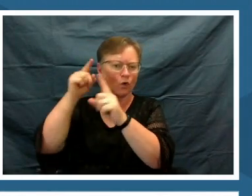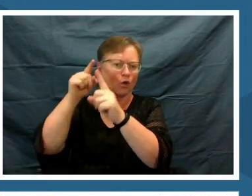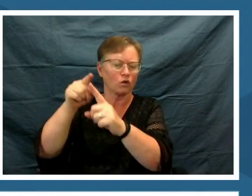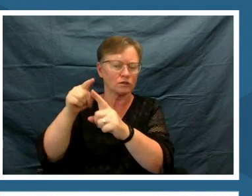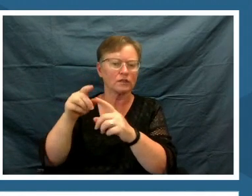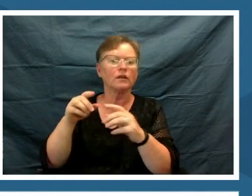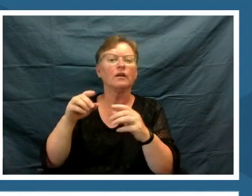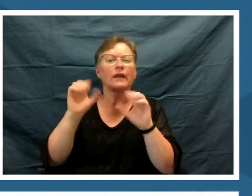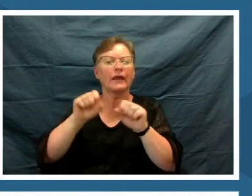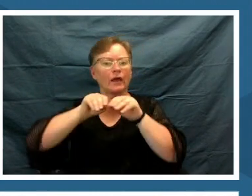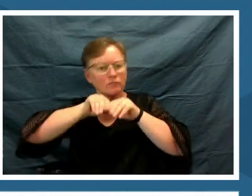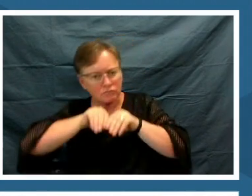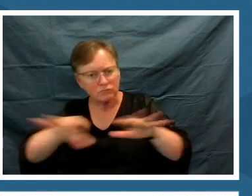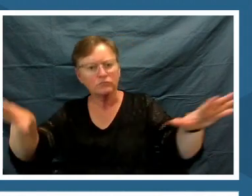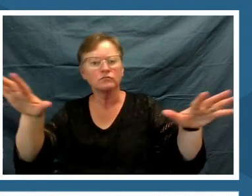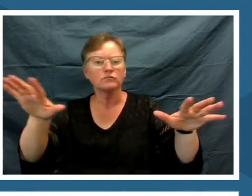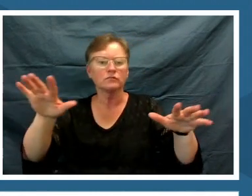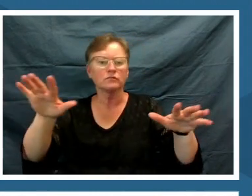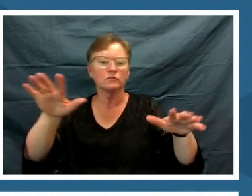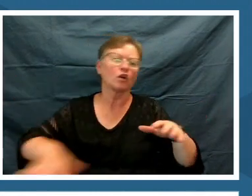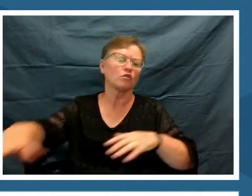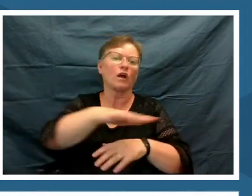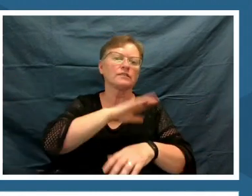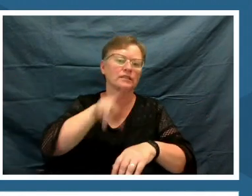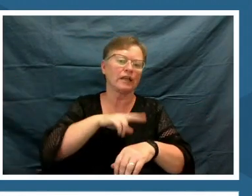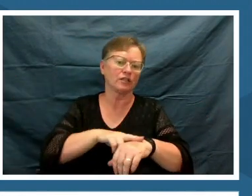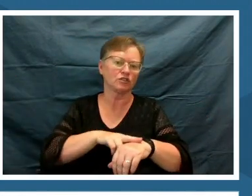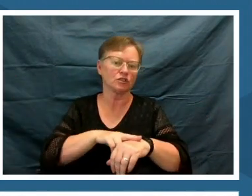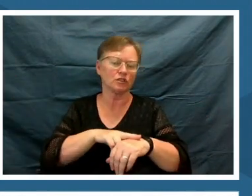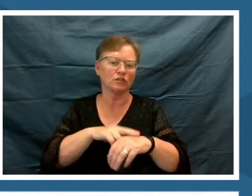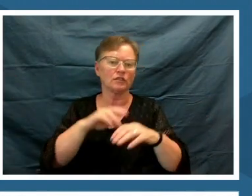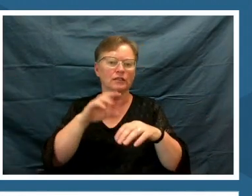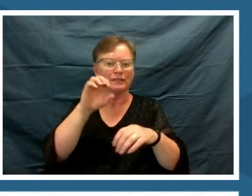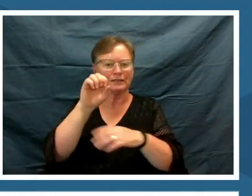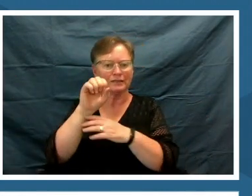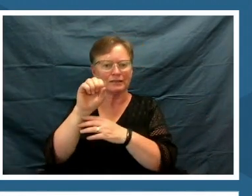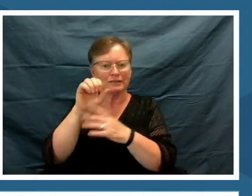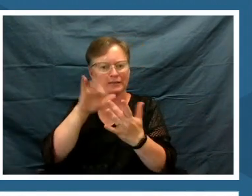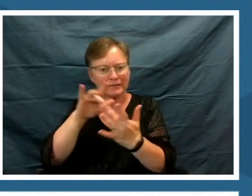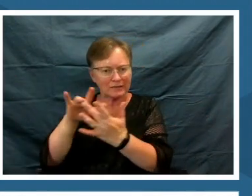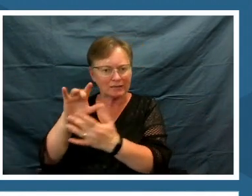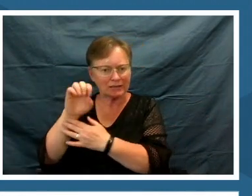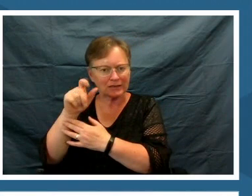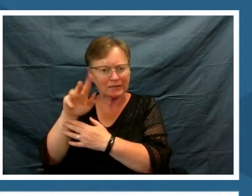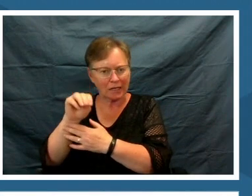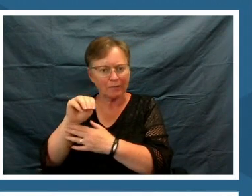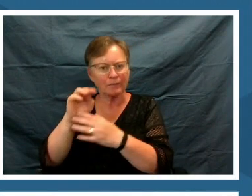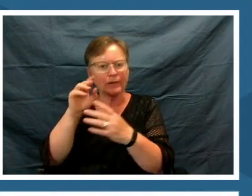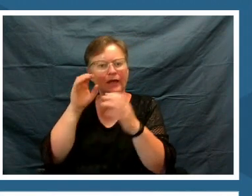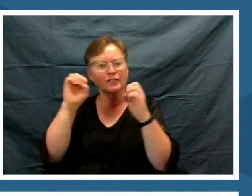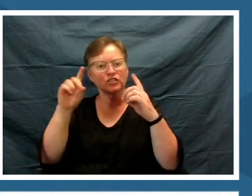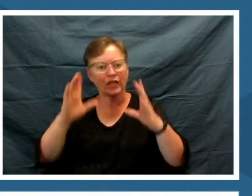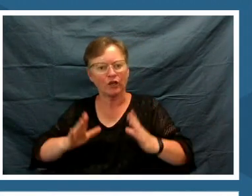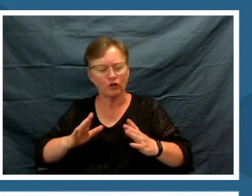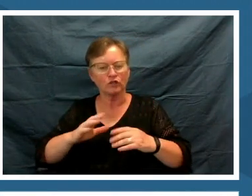um the work of the department of defense